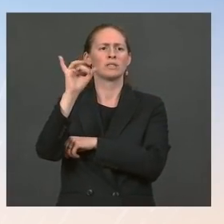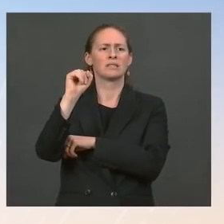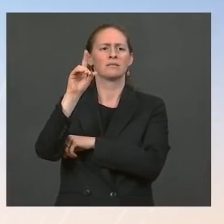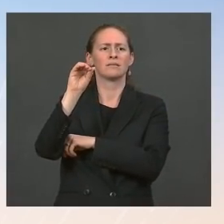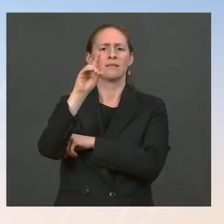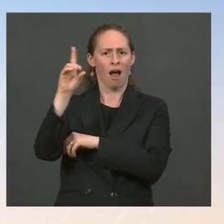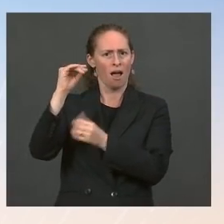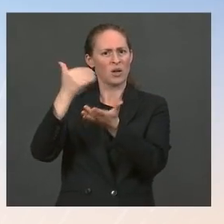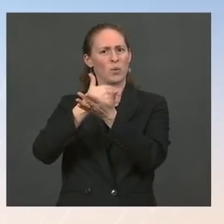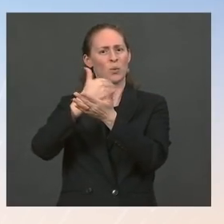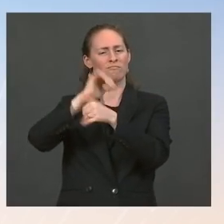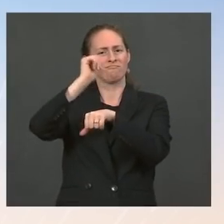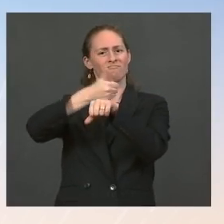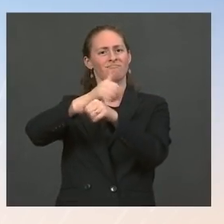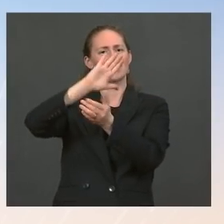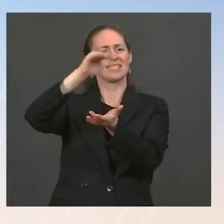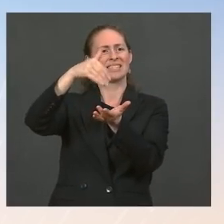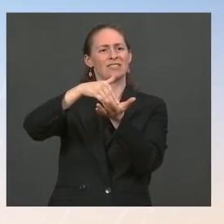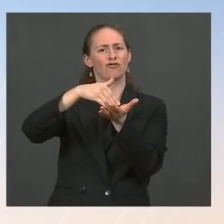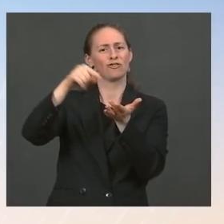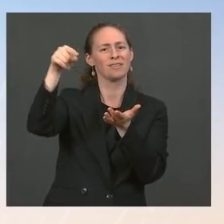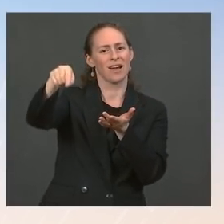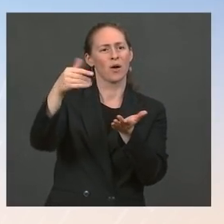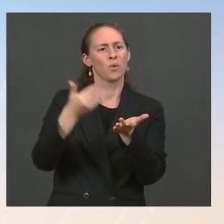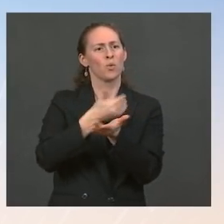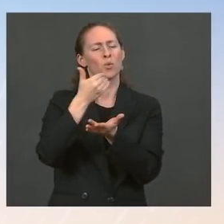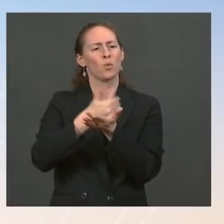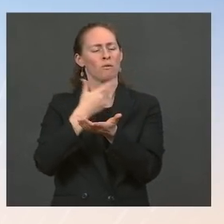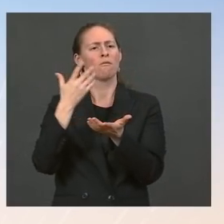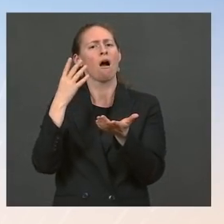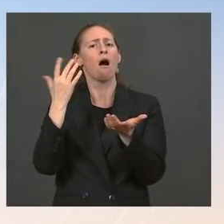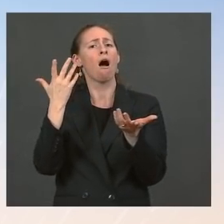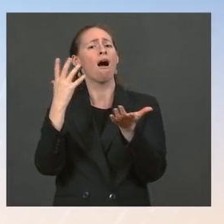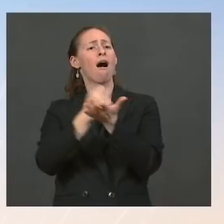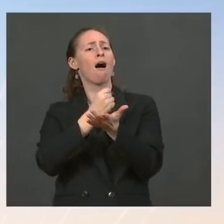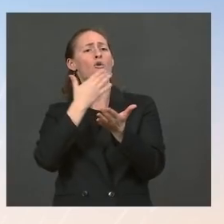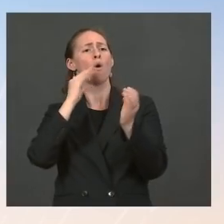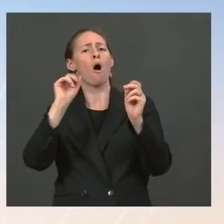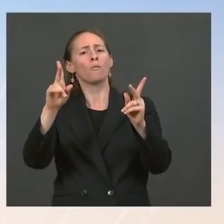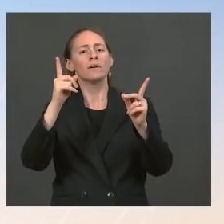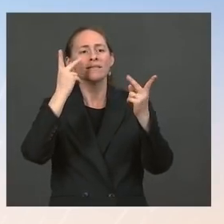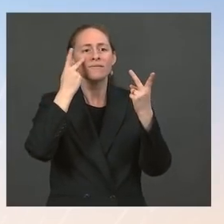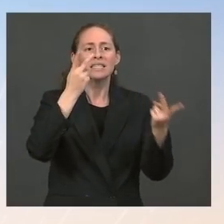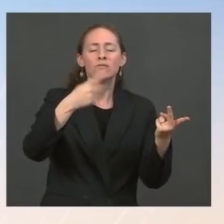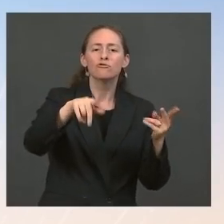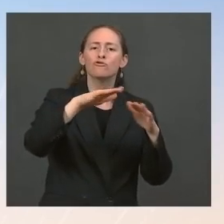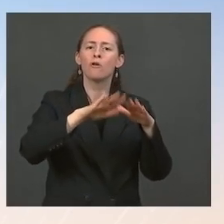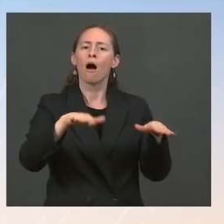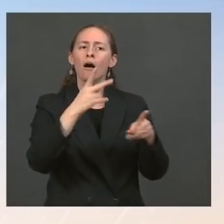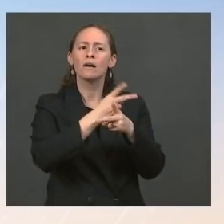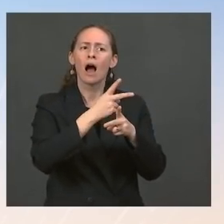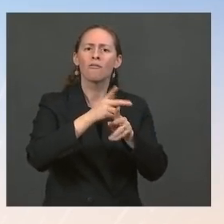and also felt it was an opportunity to elevate the issue of childcare and the issue of the shortage of childcare centers,